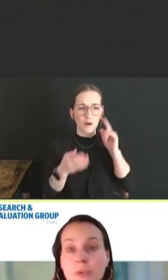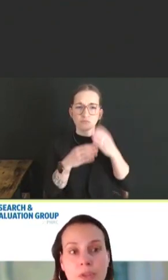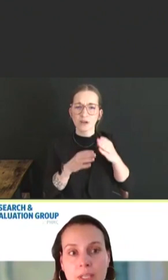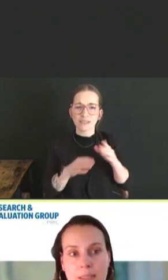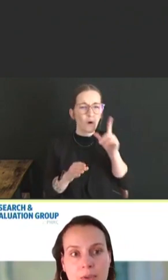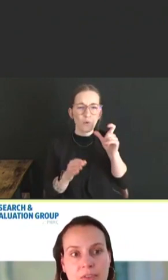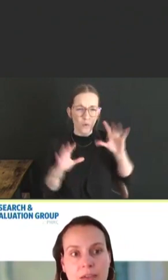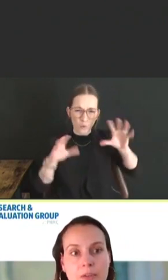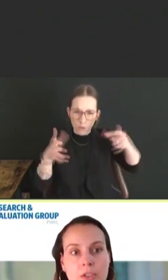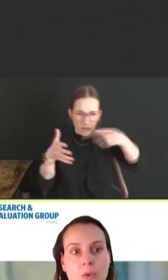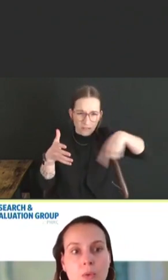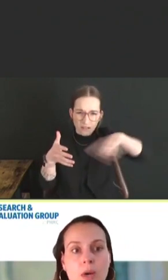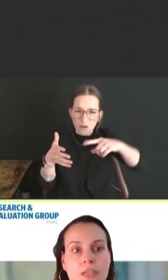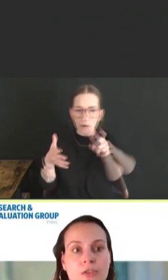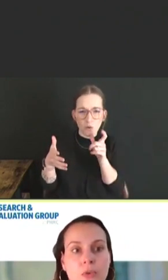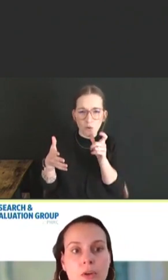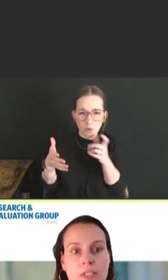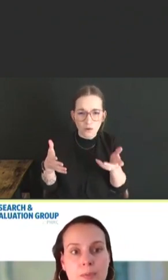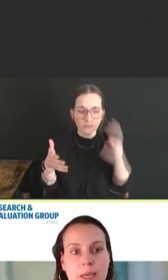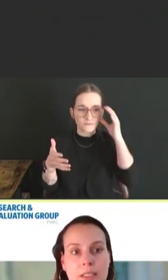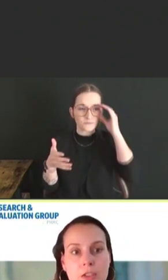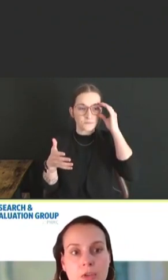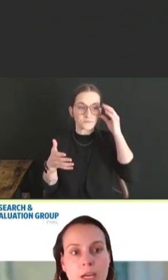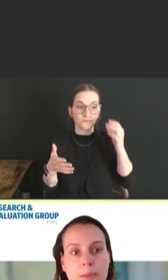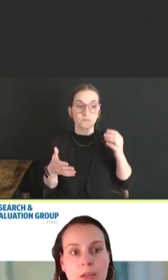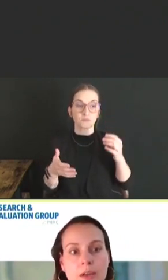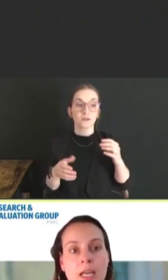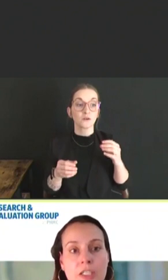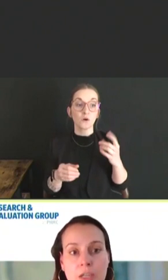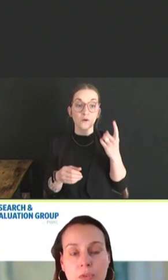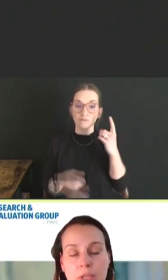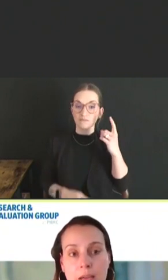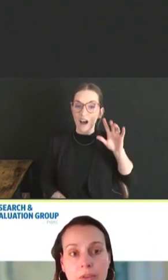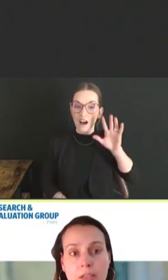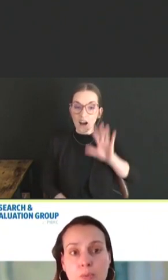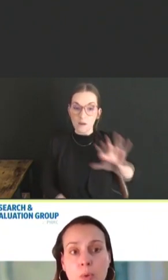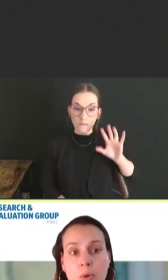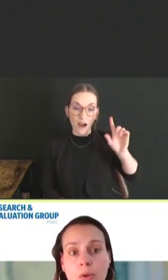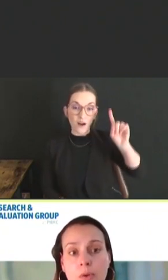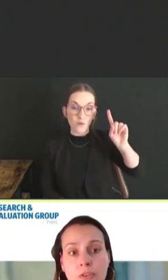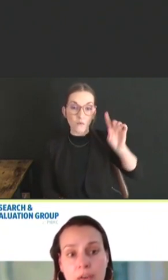things that we found. So, one in four respondents described their general health as poor of fair,